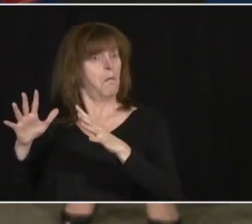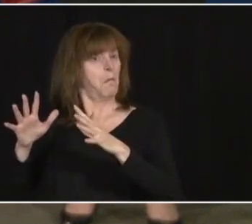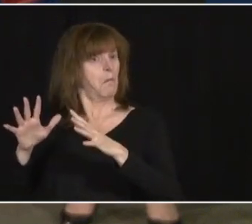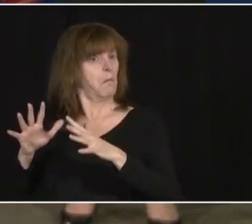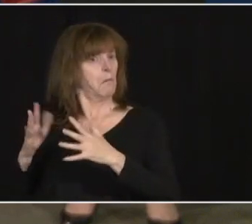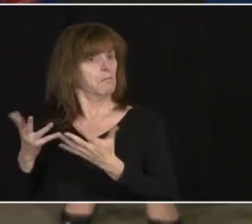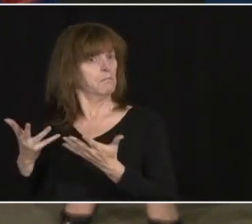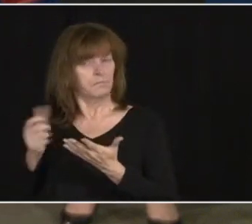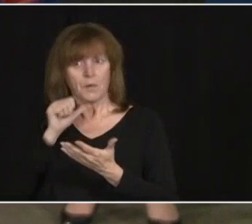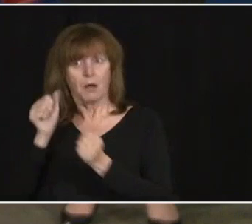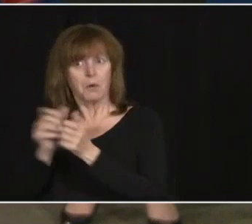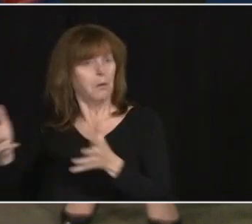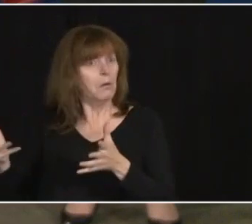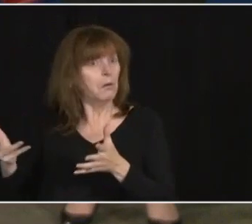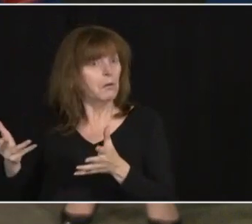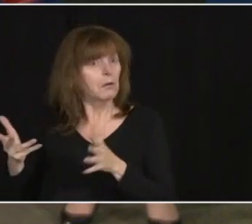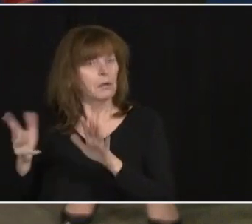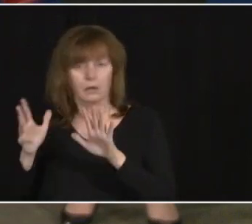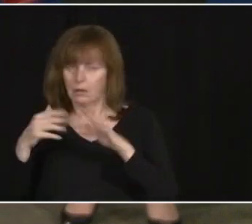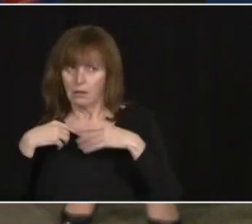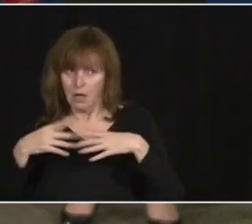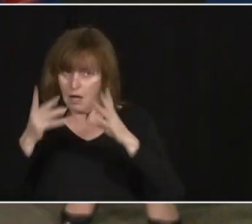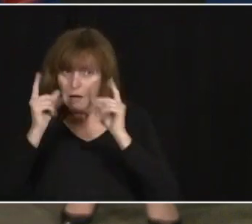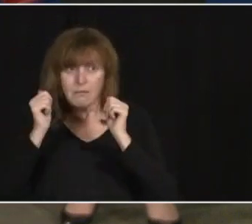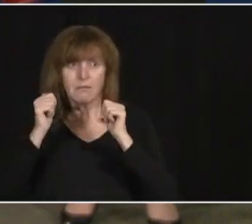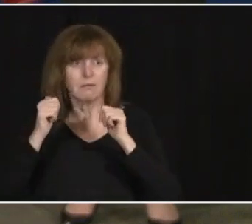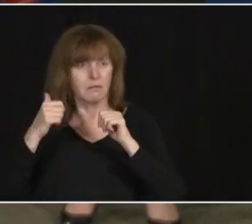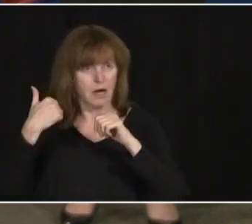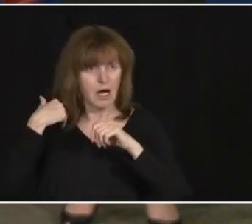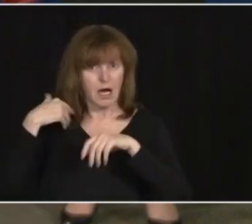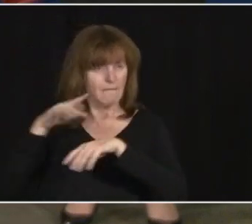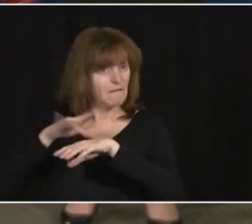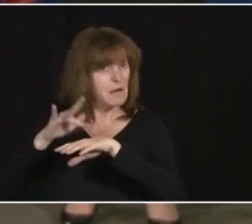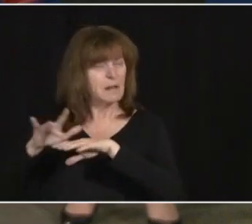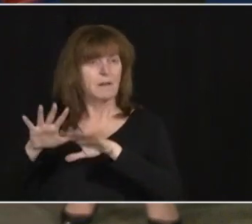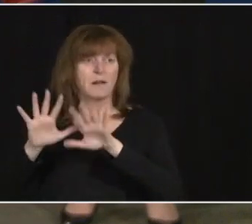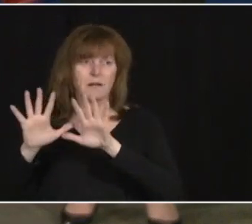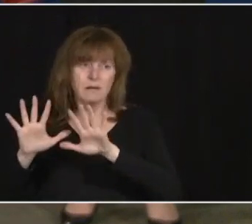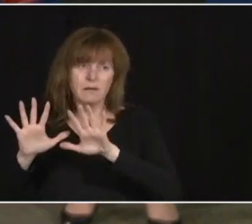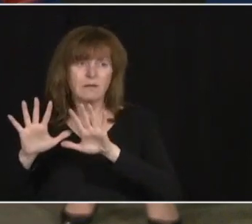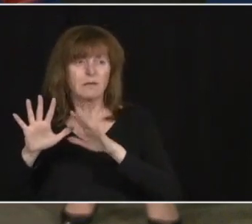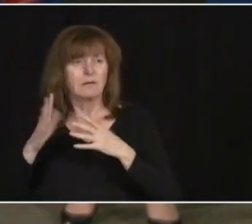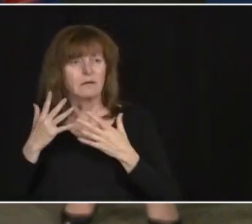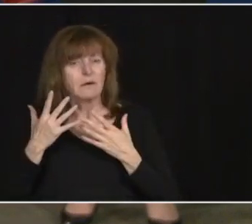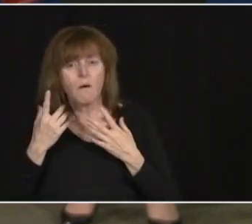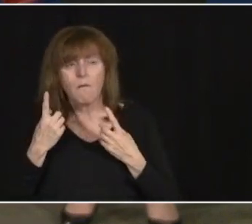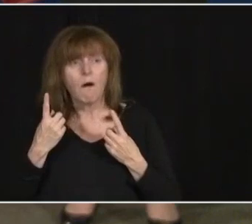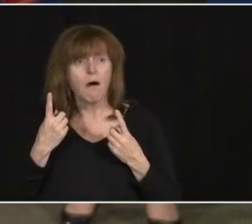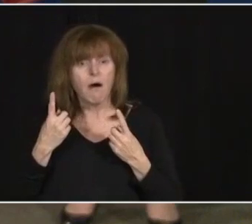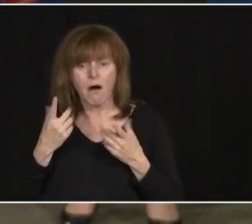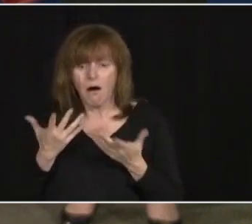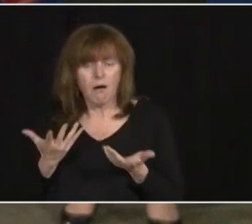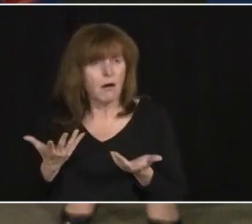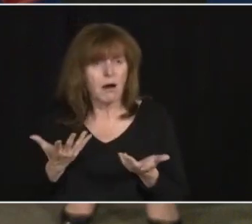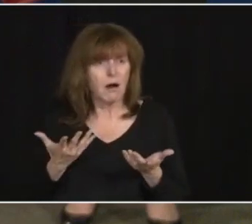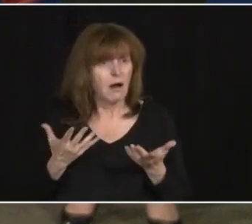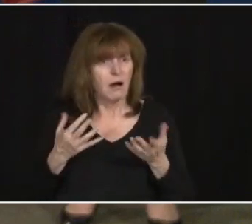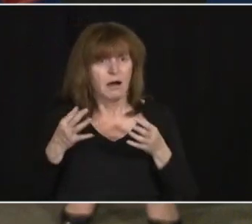and I've always said, lawyer remark you pull one trigger and make one decision in this pandemic, it effects 10 other areas.